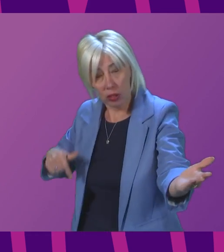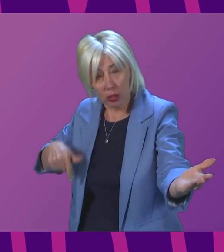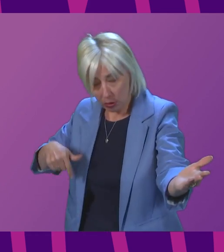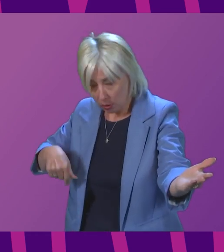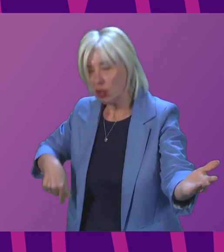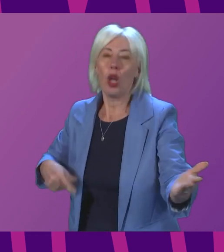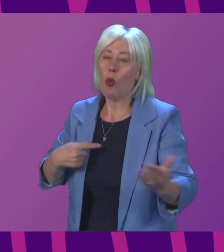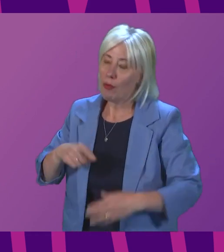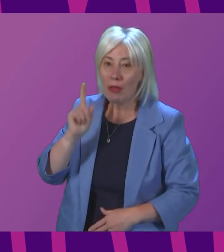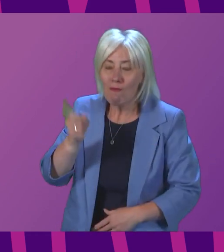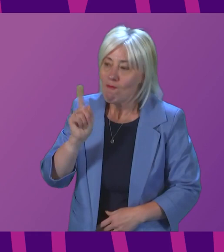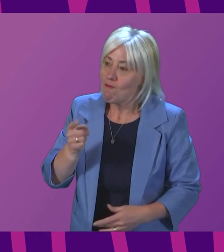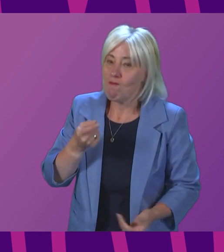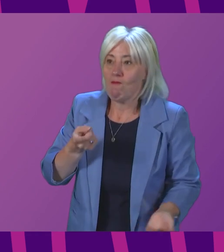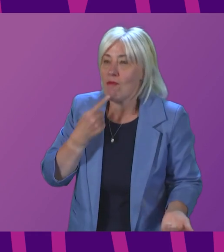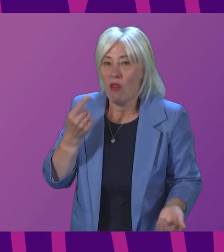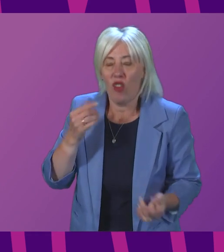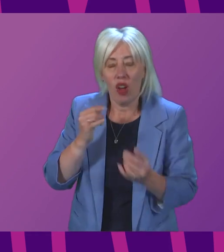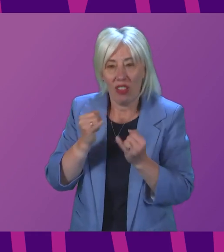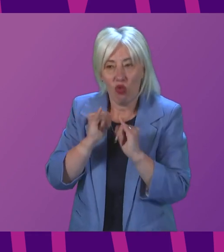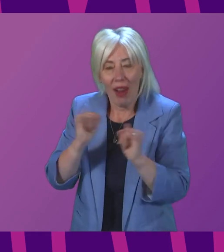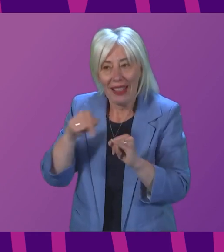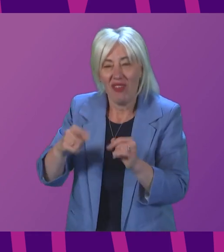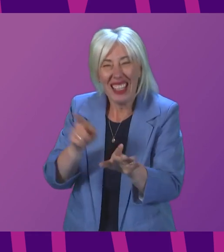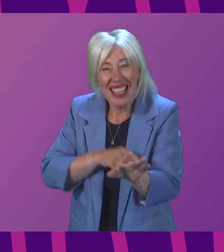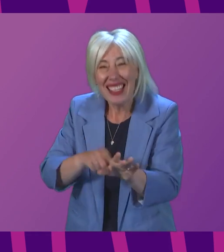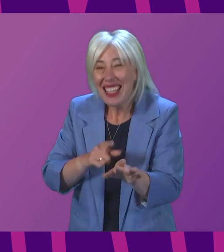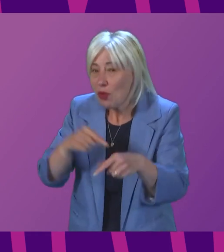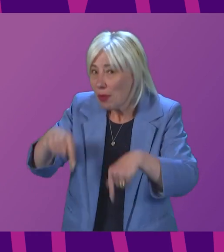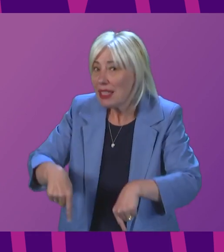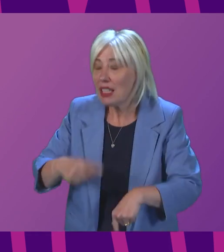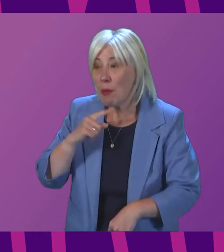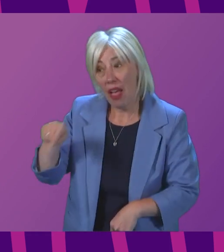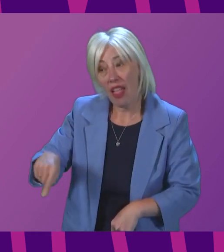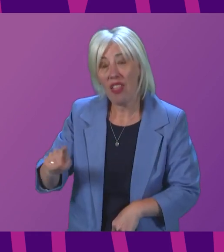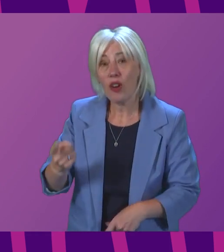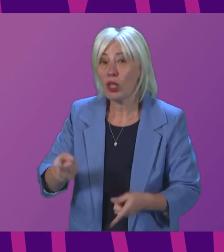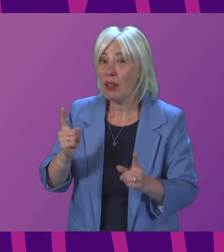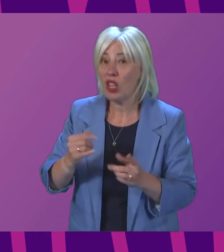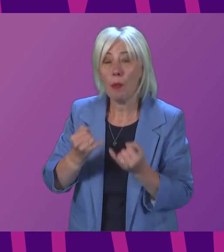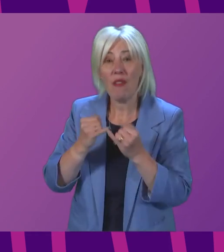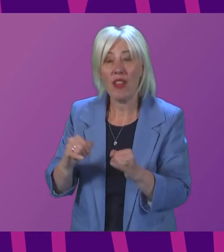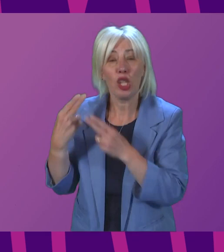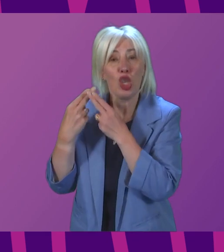We have been warning about this crisis for years. In that time, the First Minister has failed a generation of Scottish children.